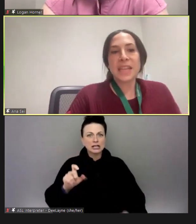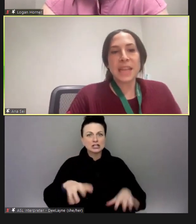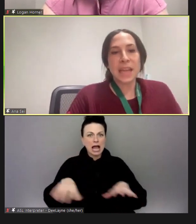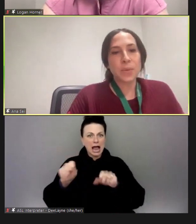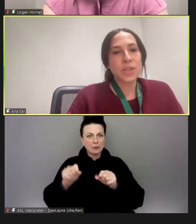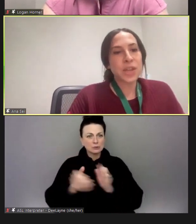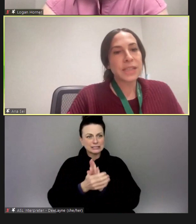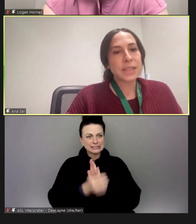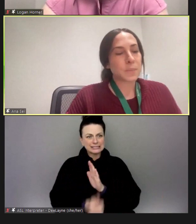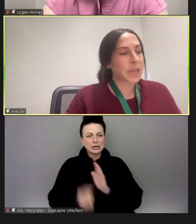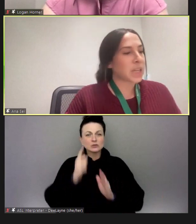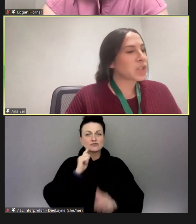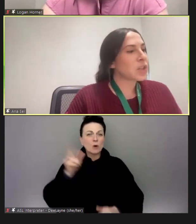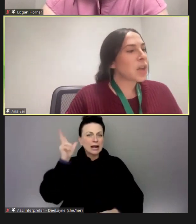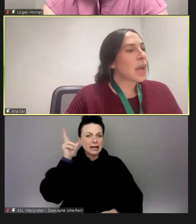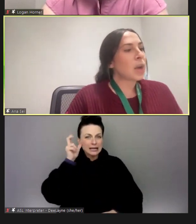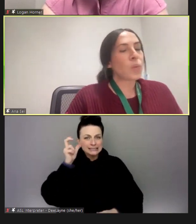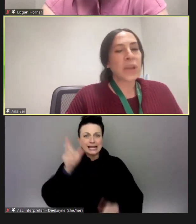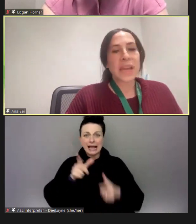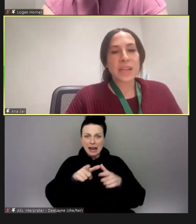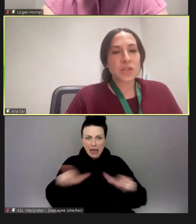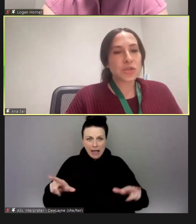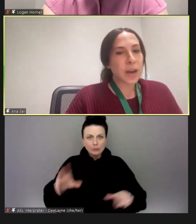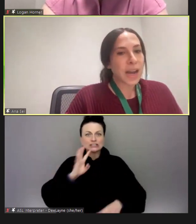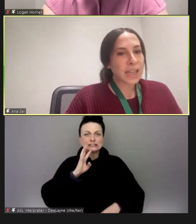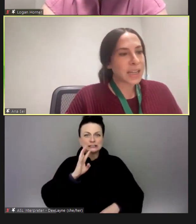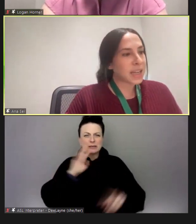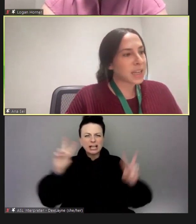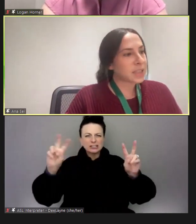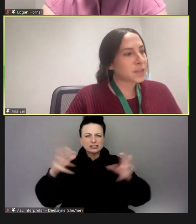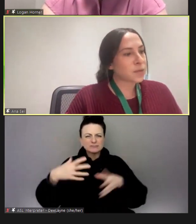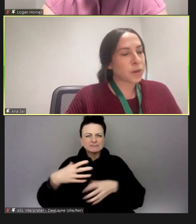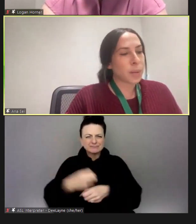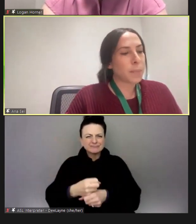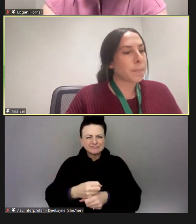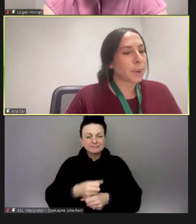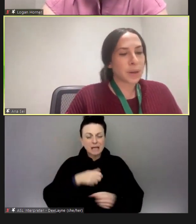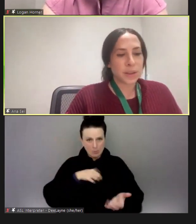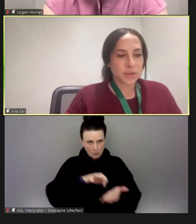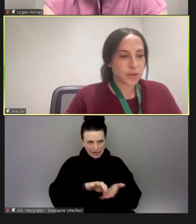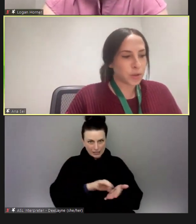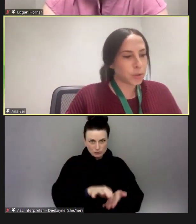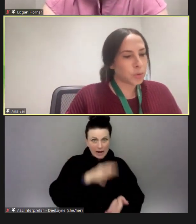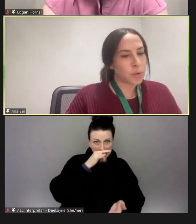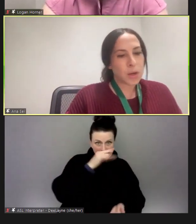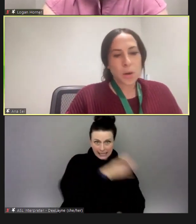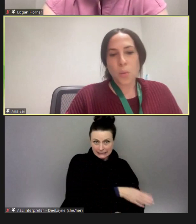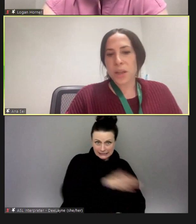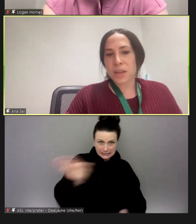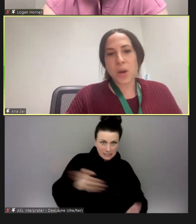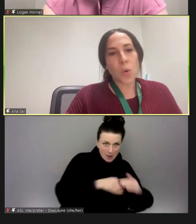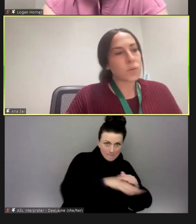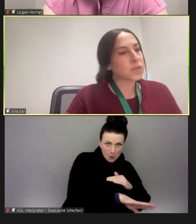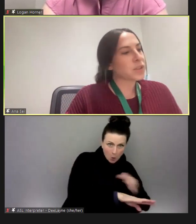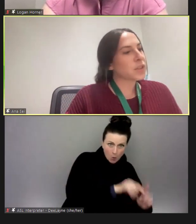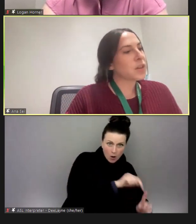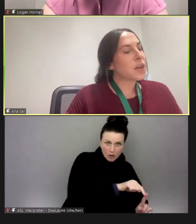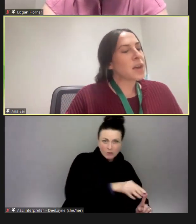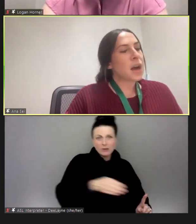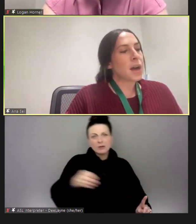language and speech and we can track